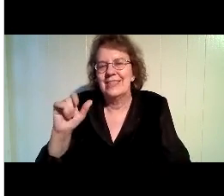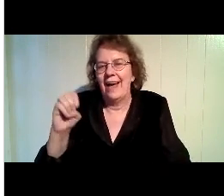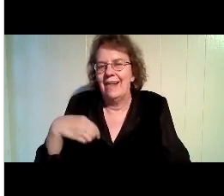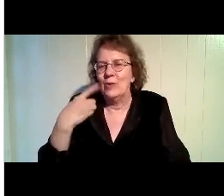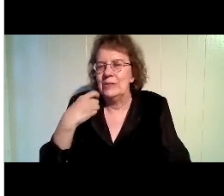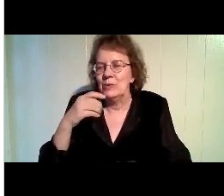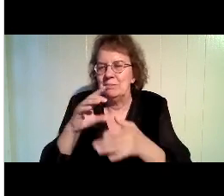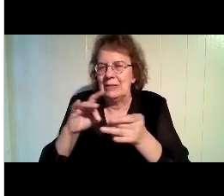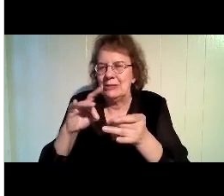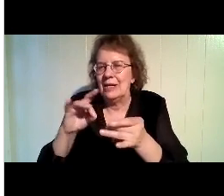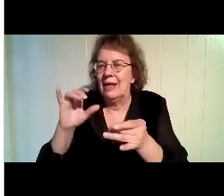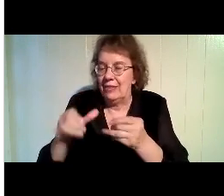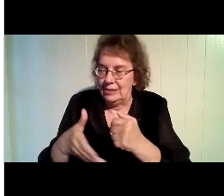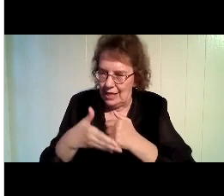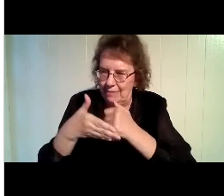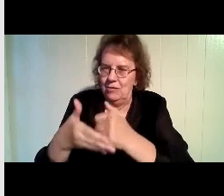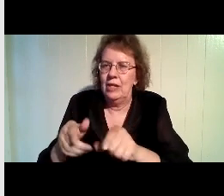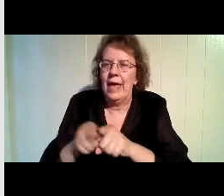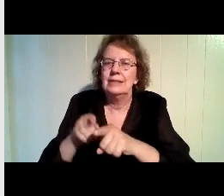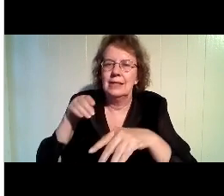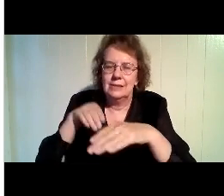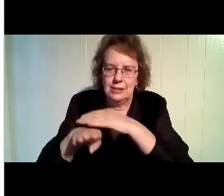This is helpful as an accessibility tool because it